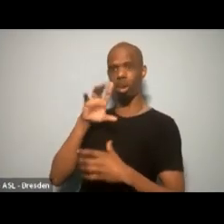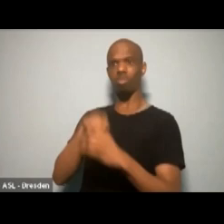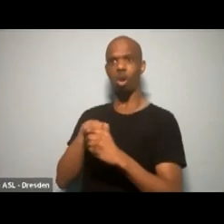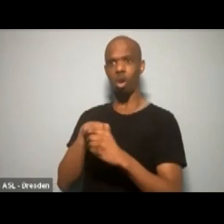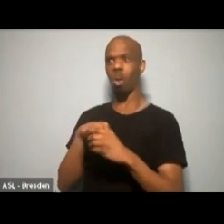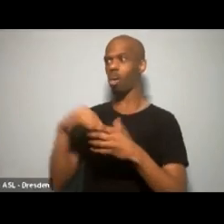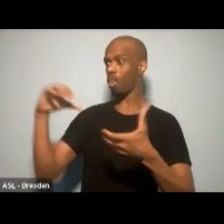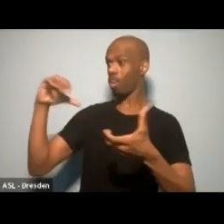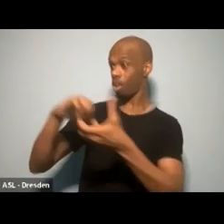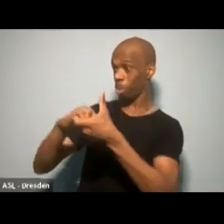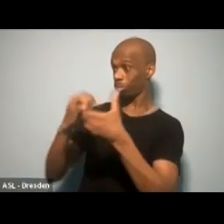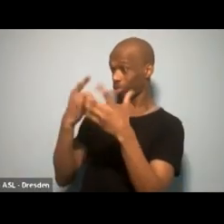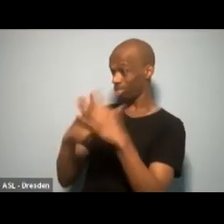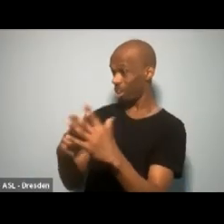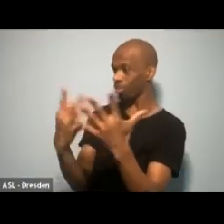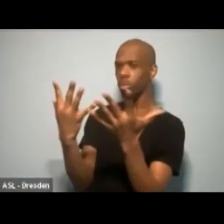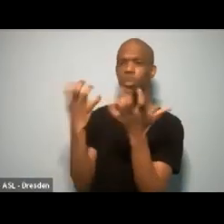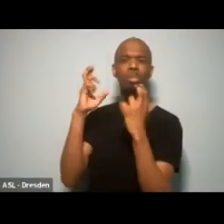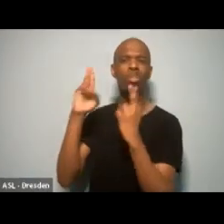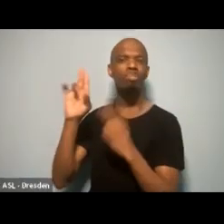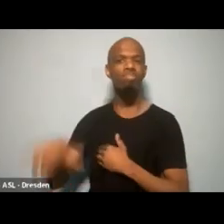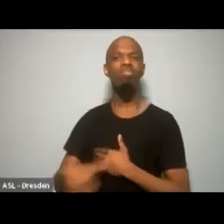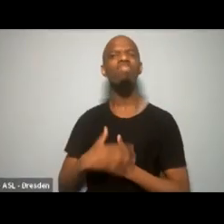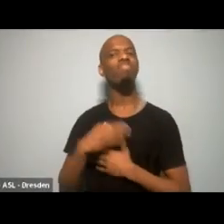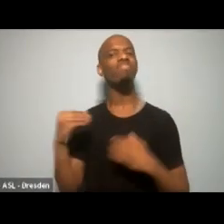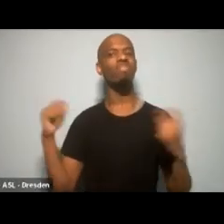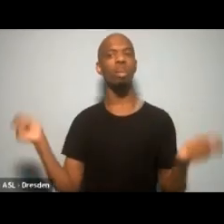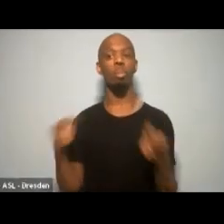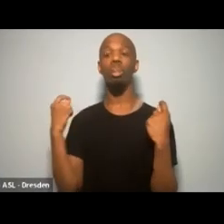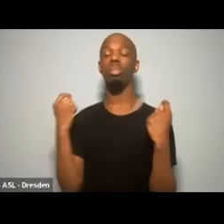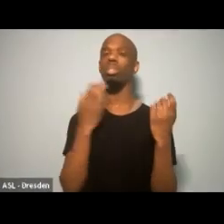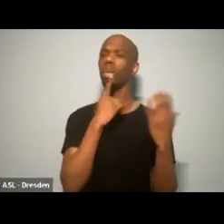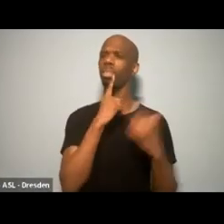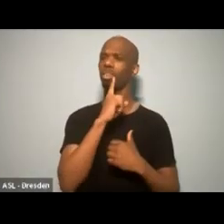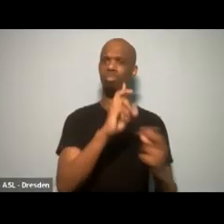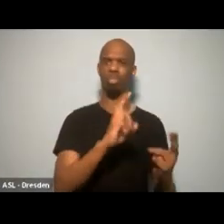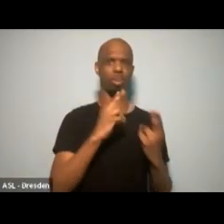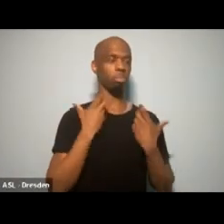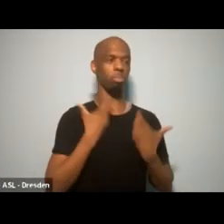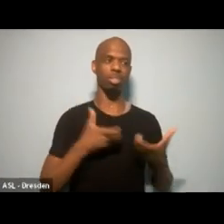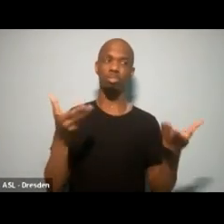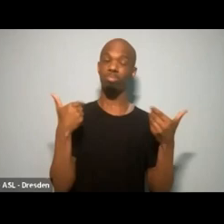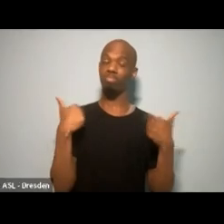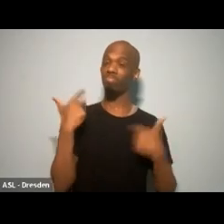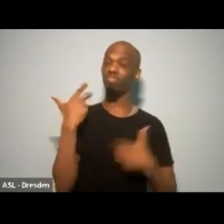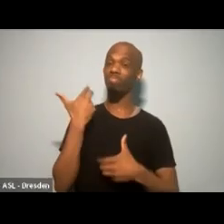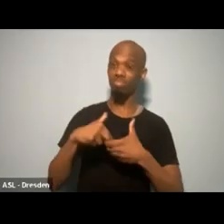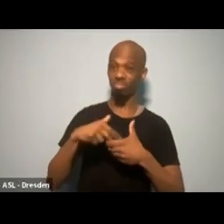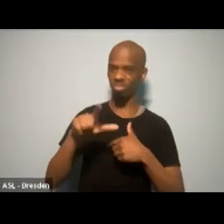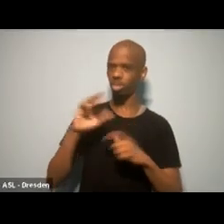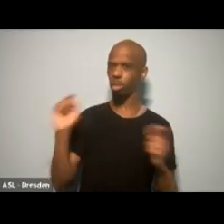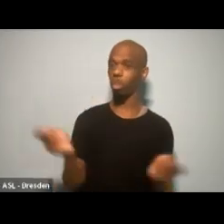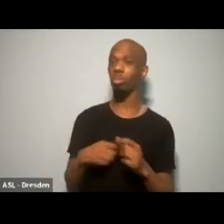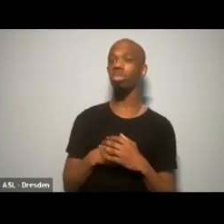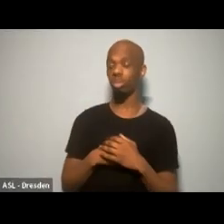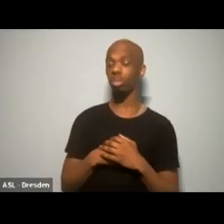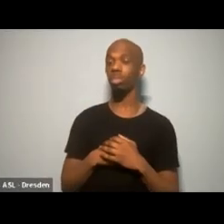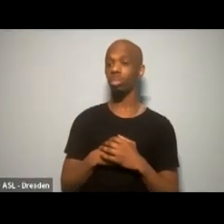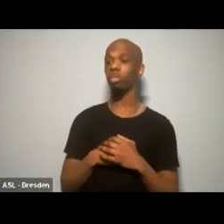And thank you for inviting me to offer these words in celebration, the launch of "Re-Centering Cultural Performance